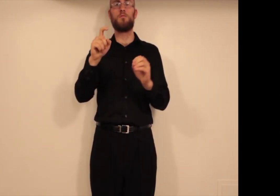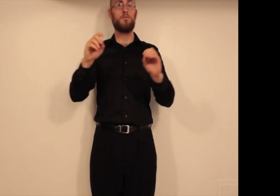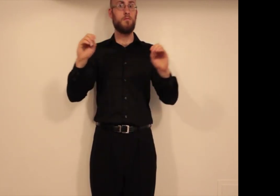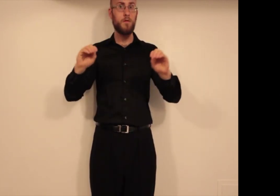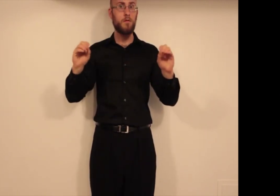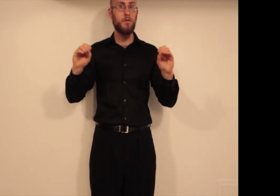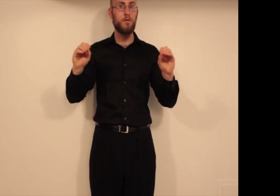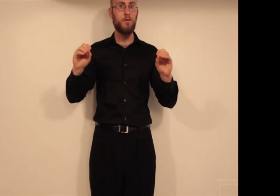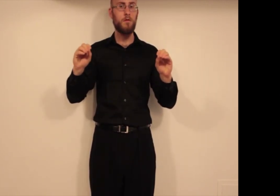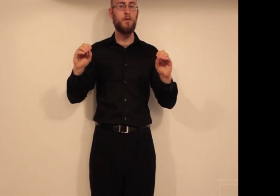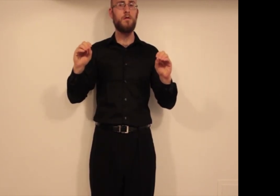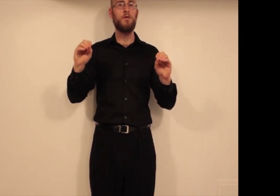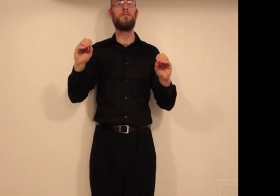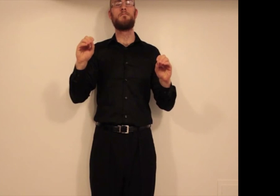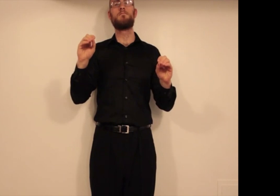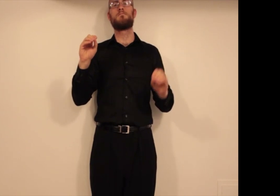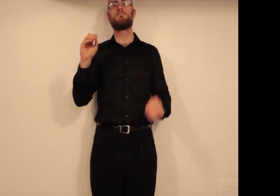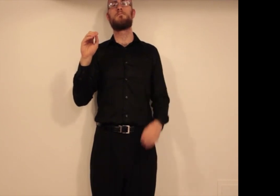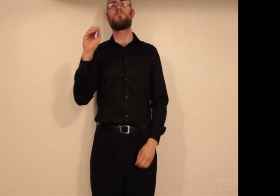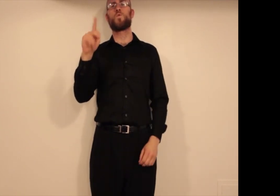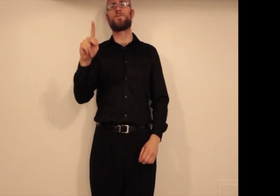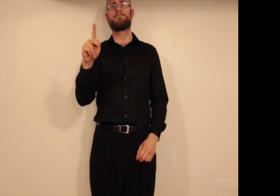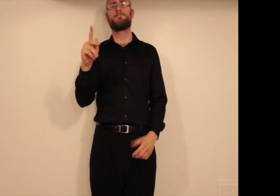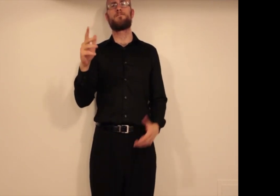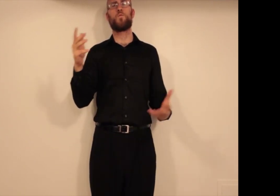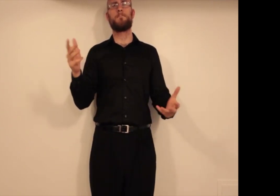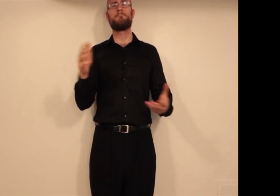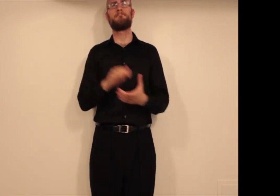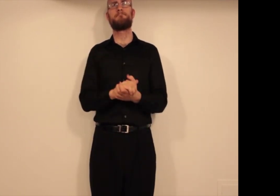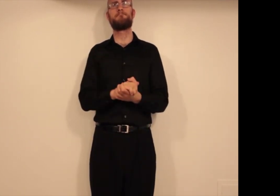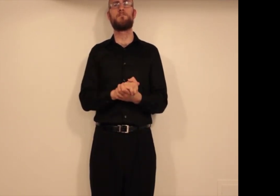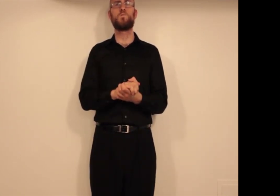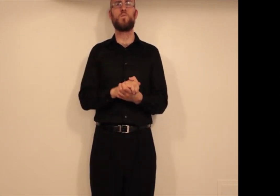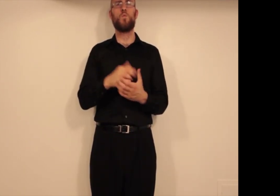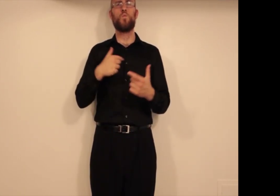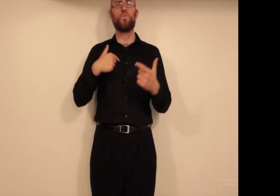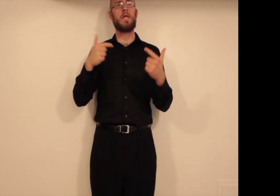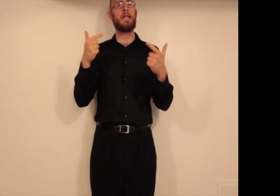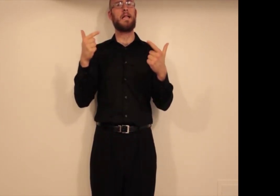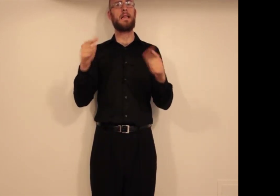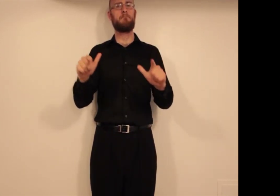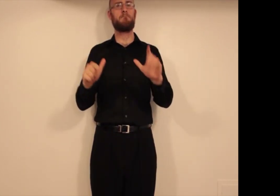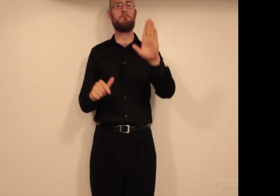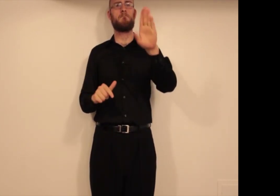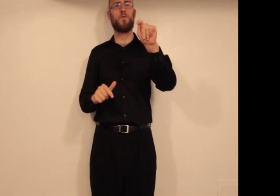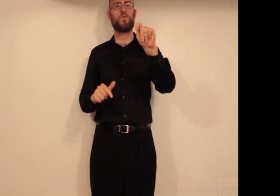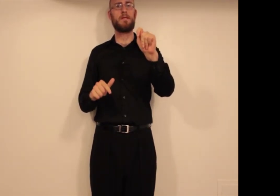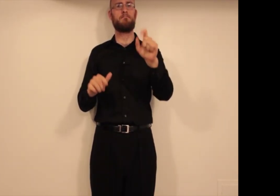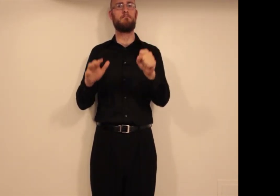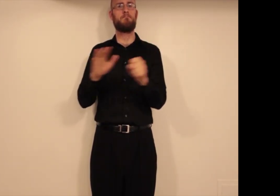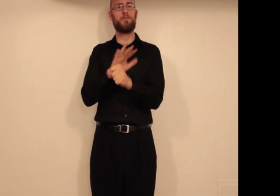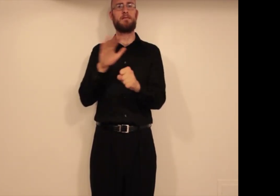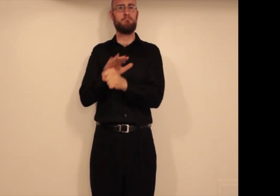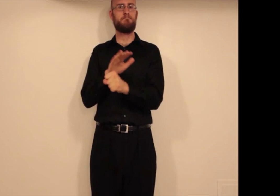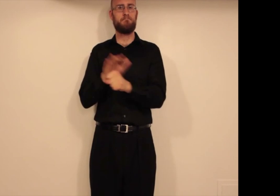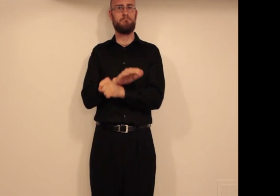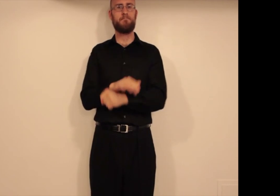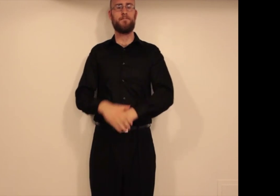No? Okay, well, we’ll let Brock fill it in.